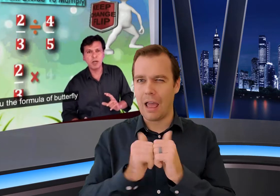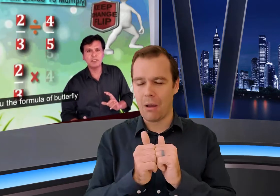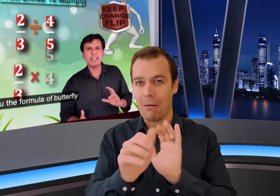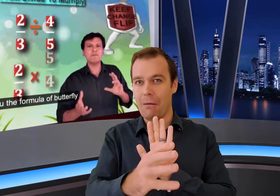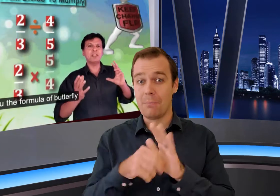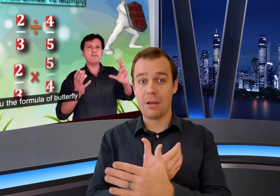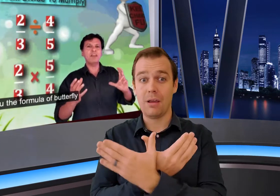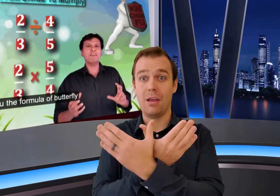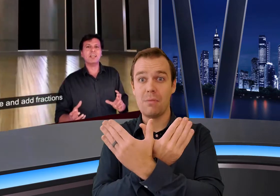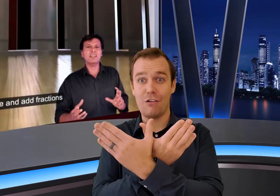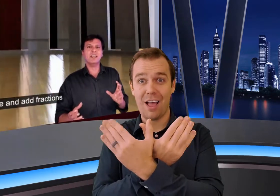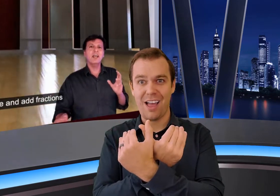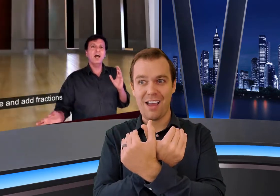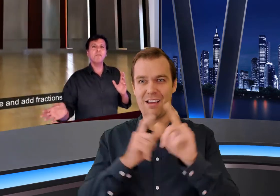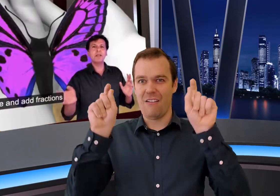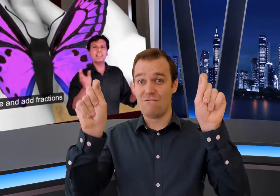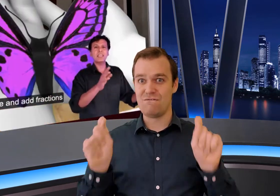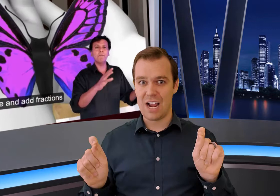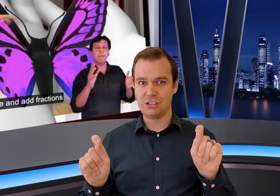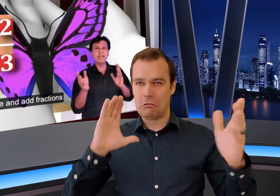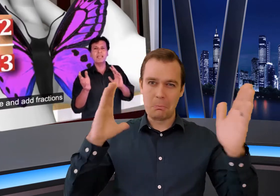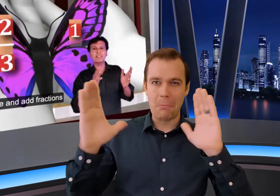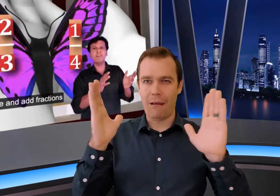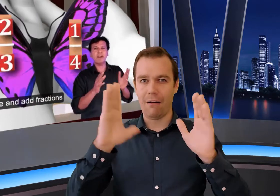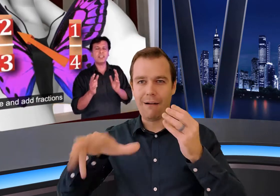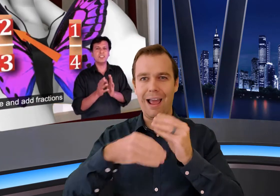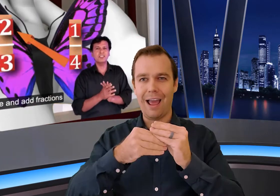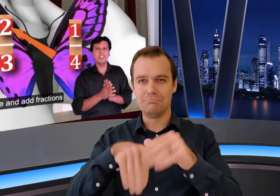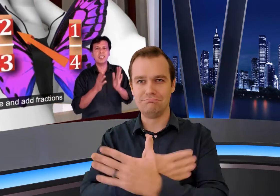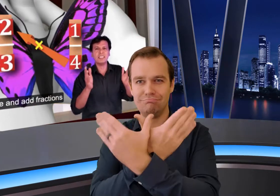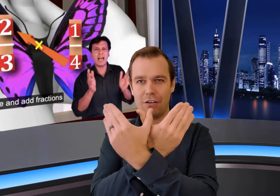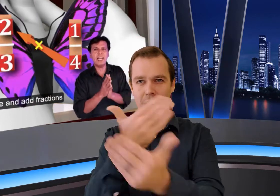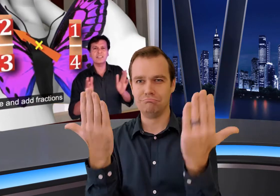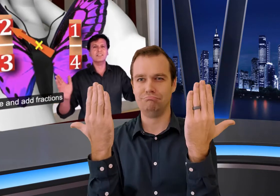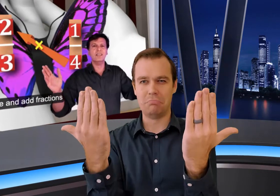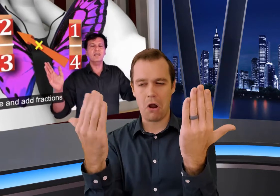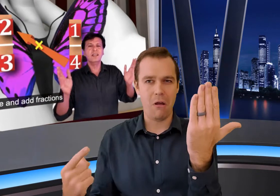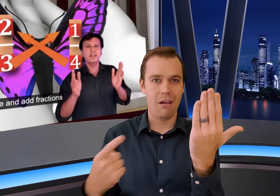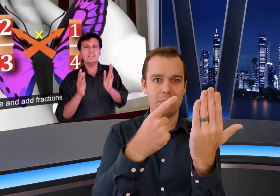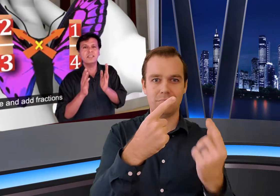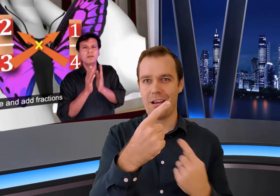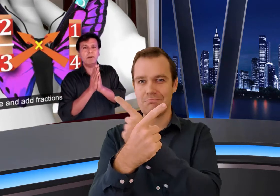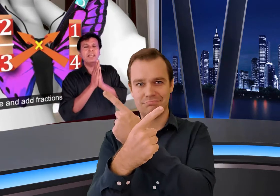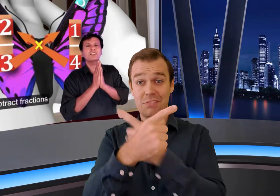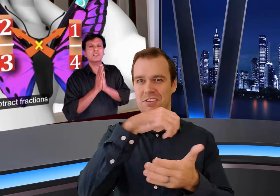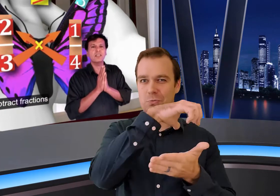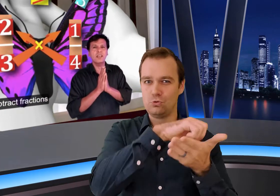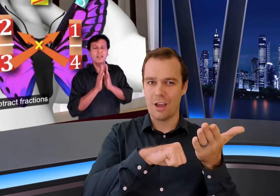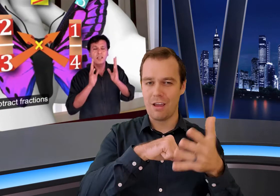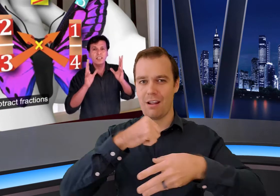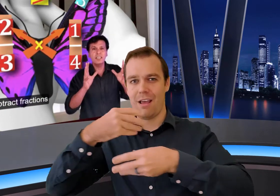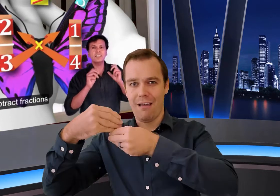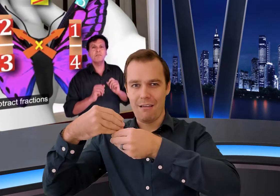We also told you the formula of butterfly to compare and add fractions